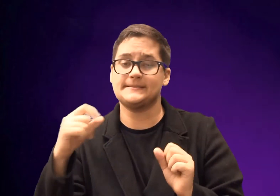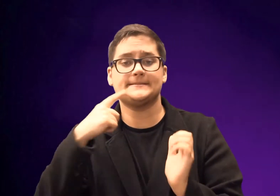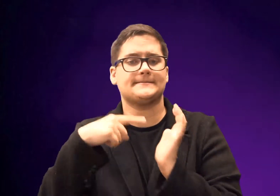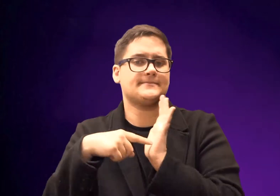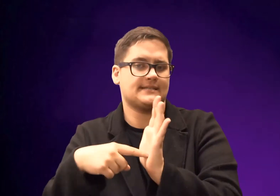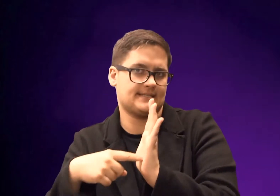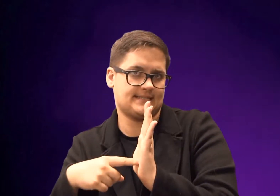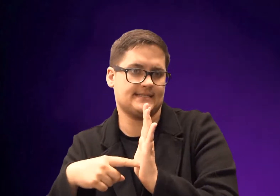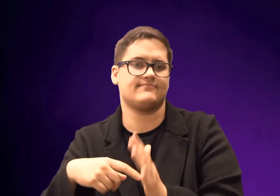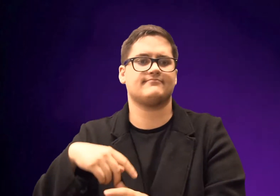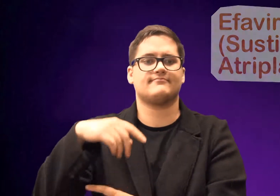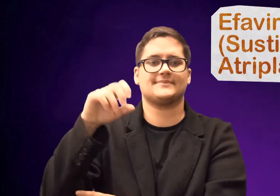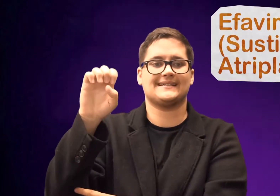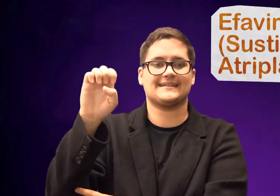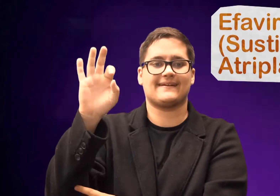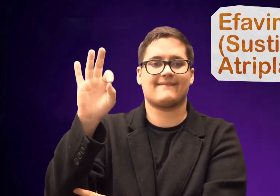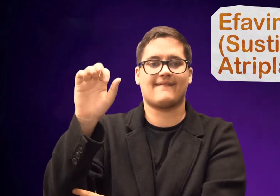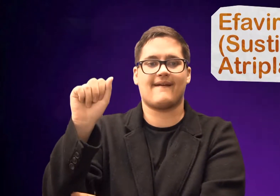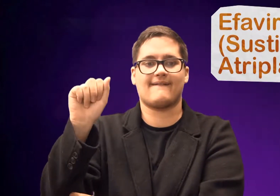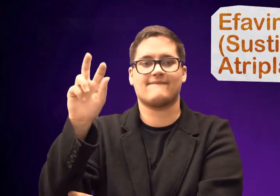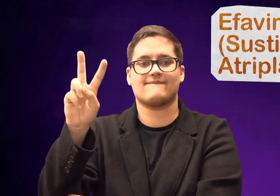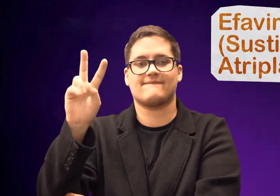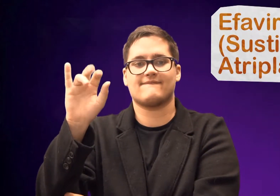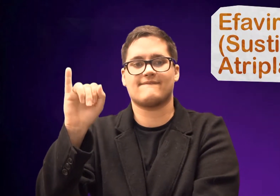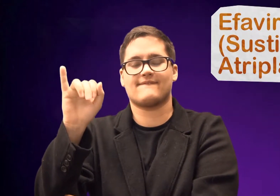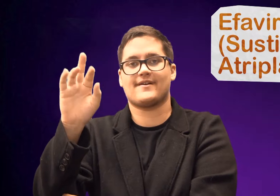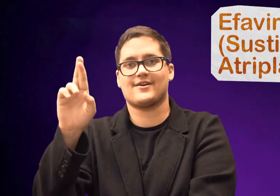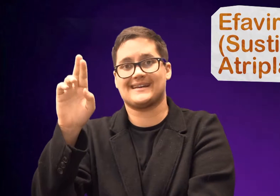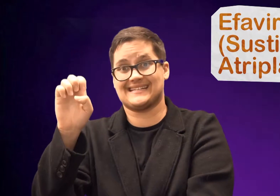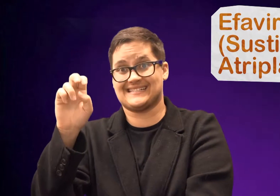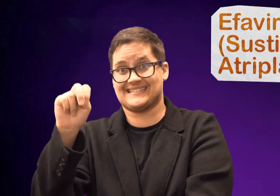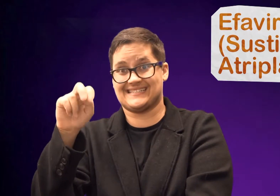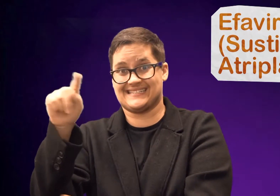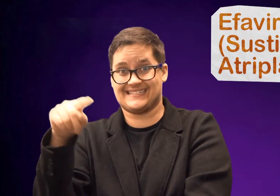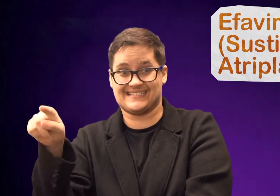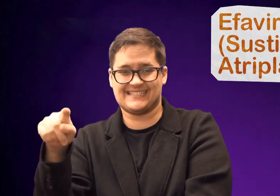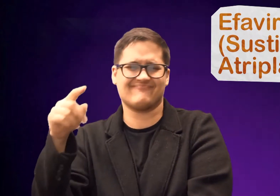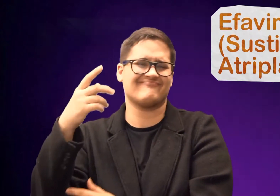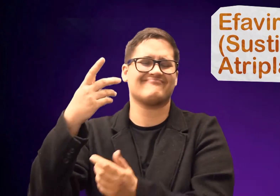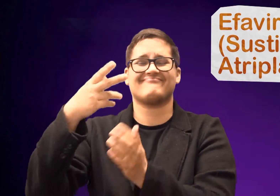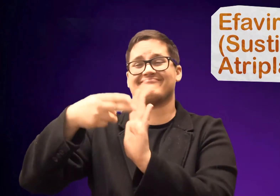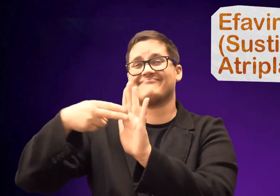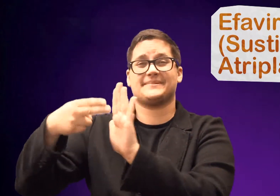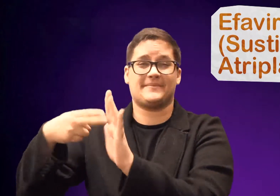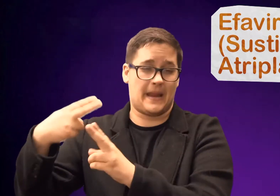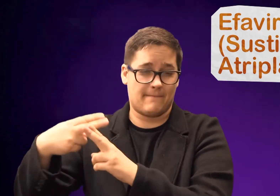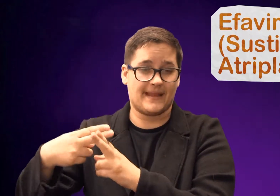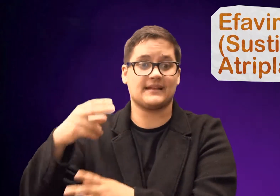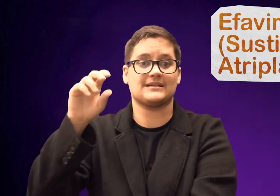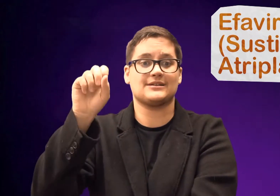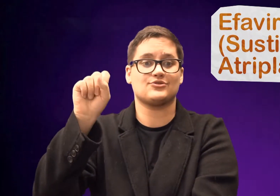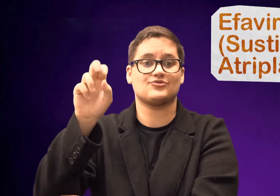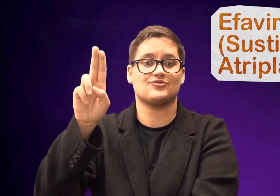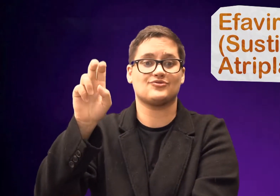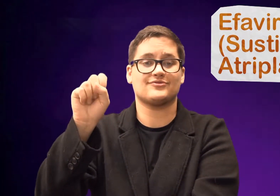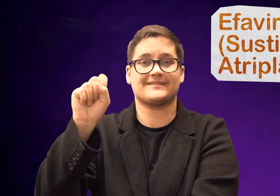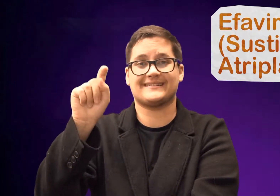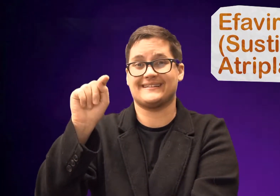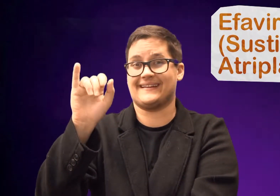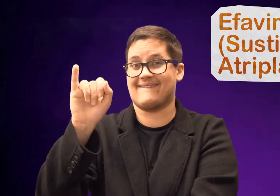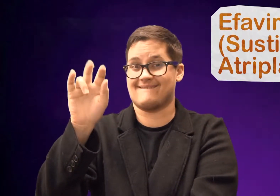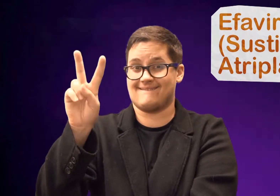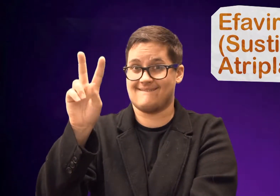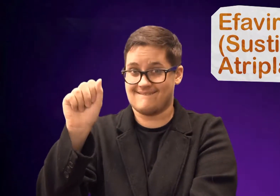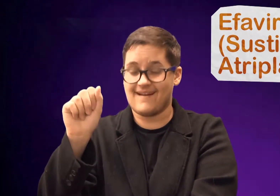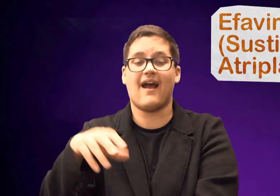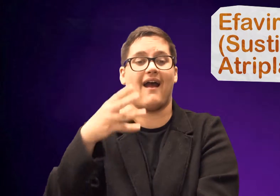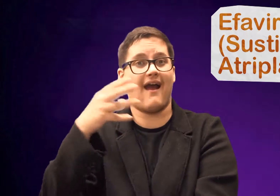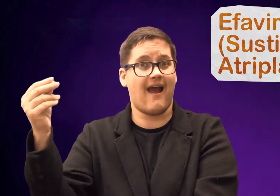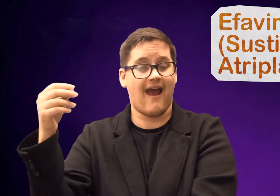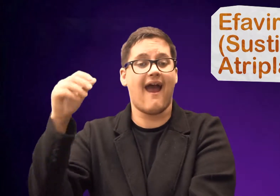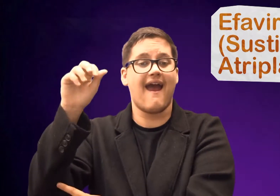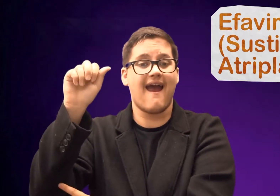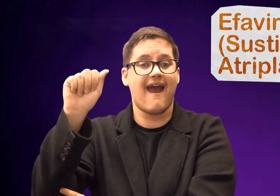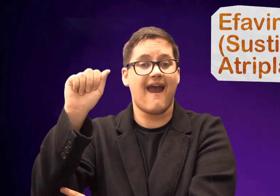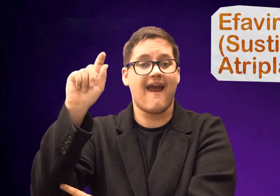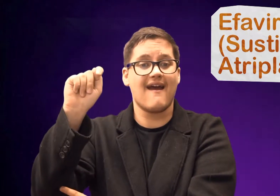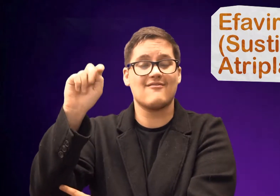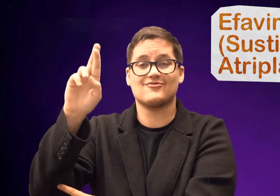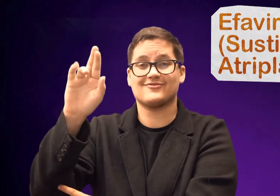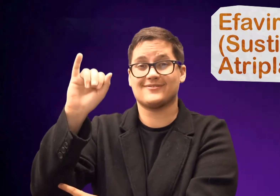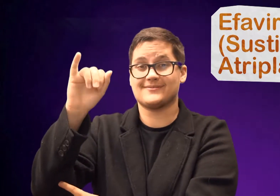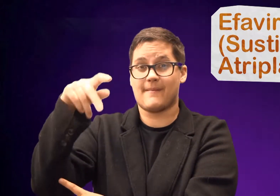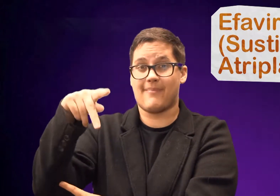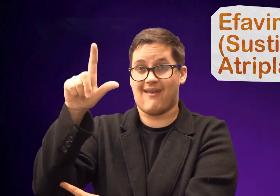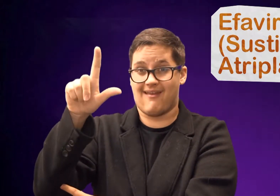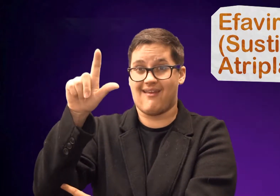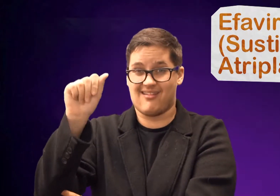For example: Efavirenz (Sustiva and Atripla).